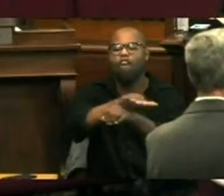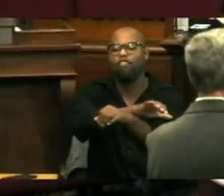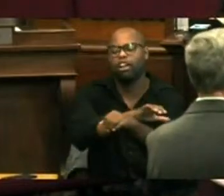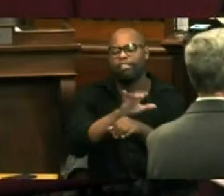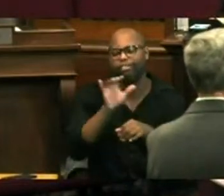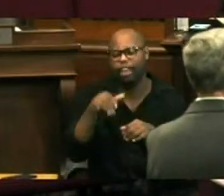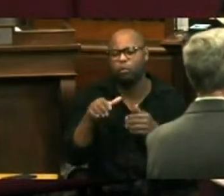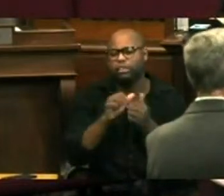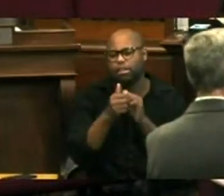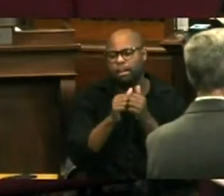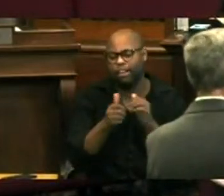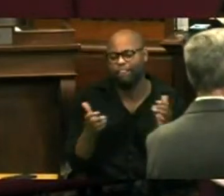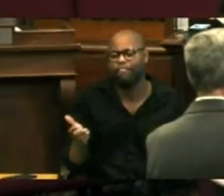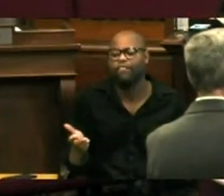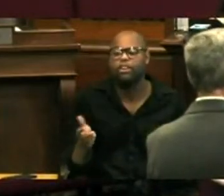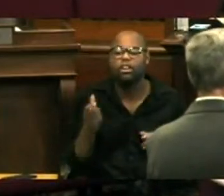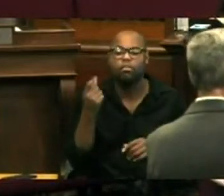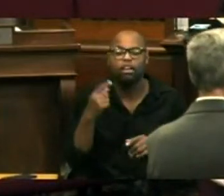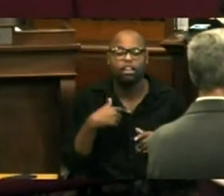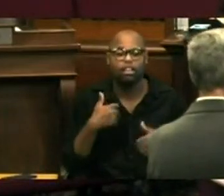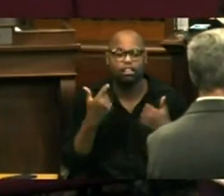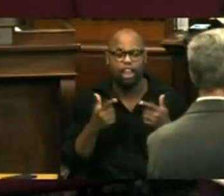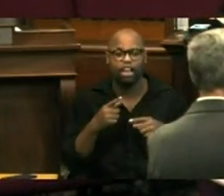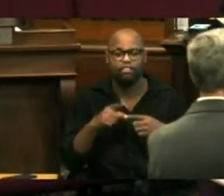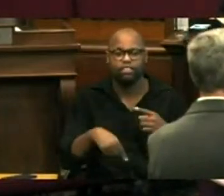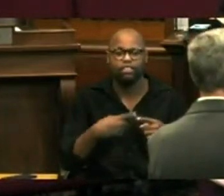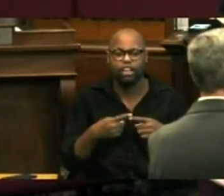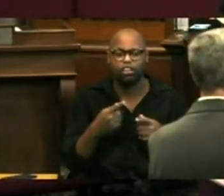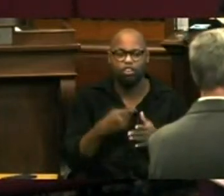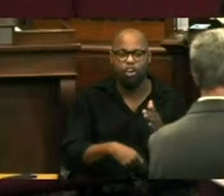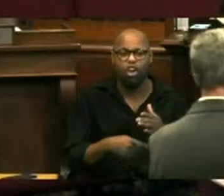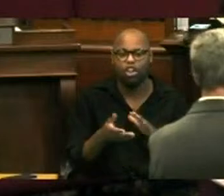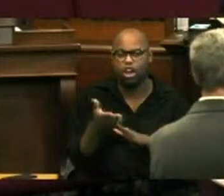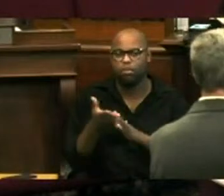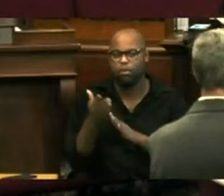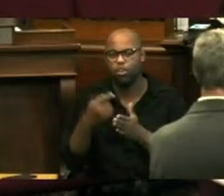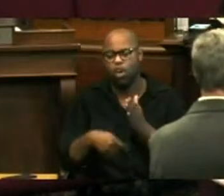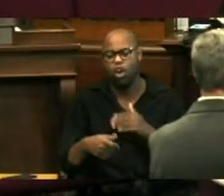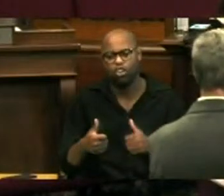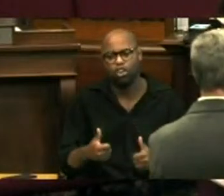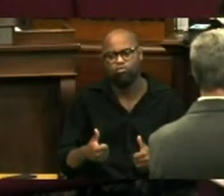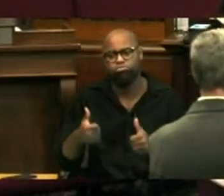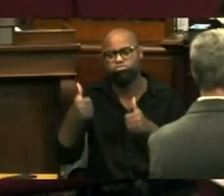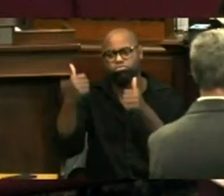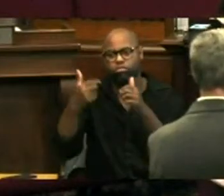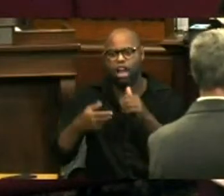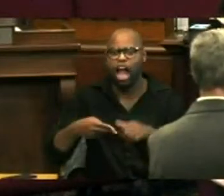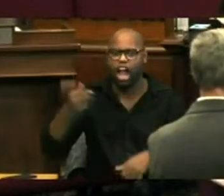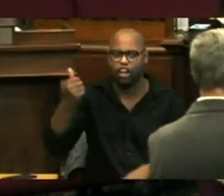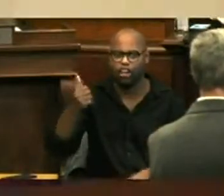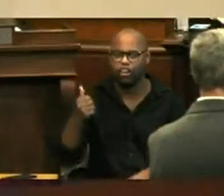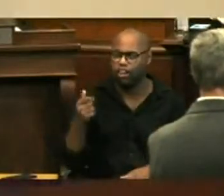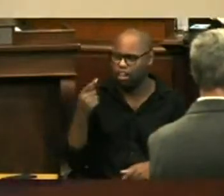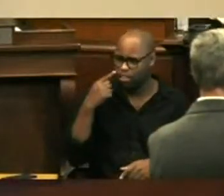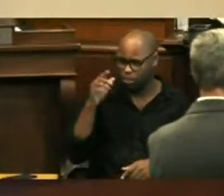with covering, covering, putting a simple cover on. Got it. But